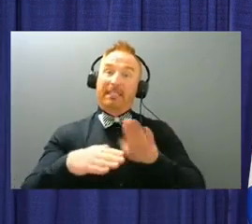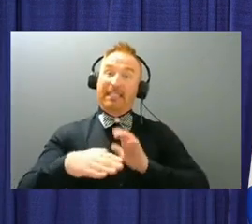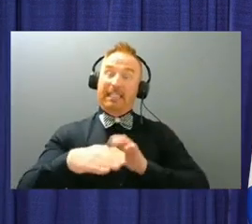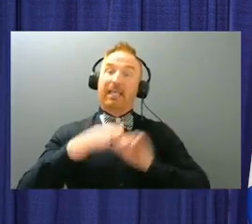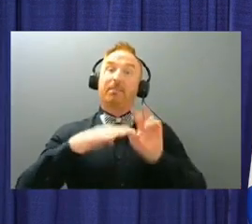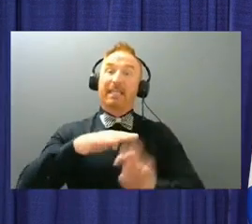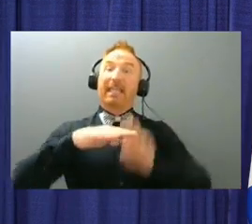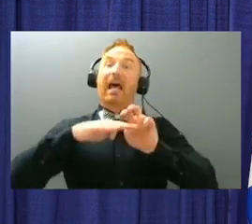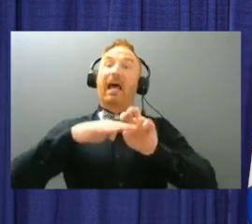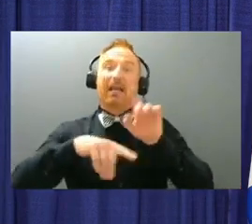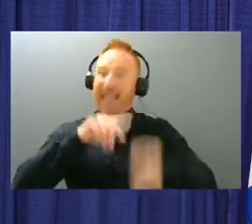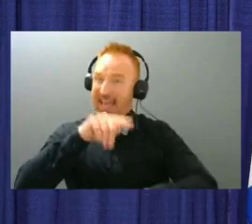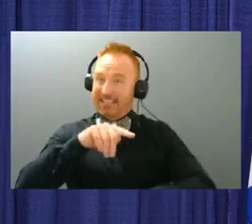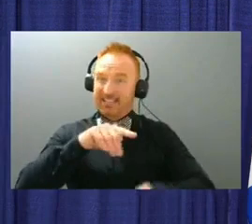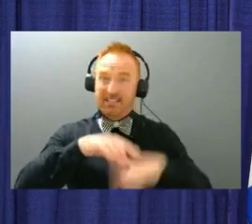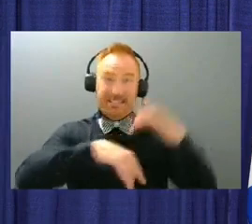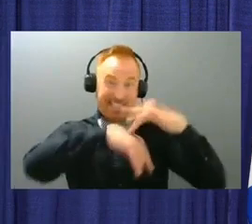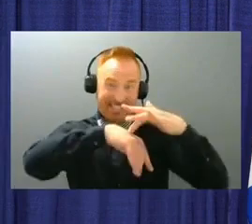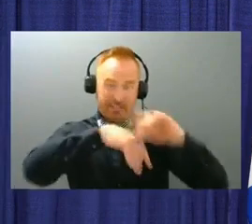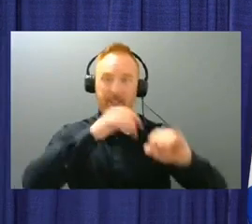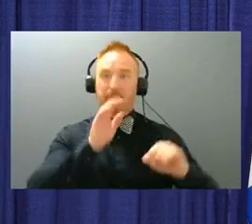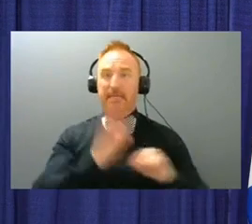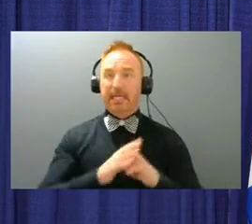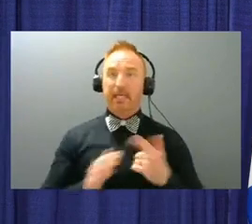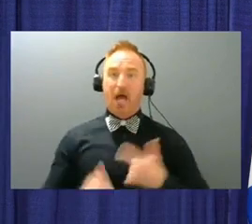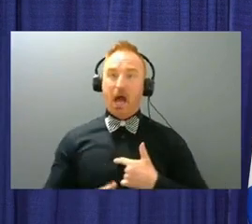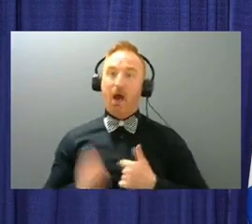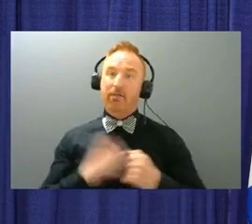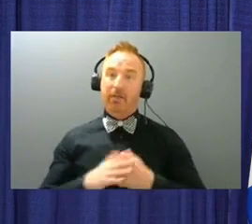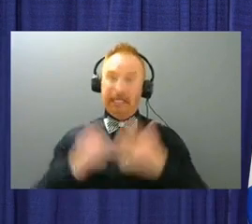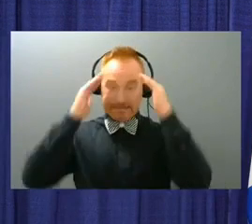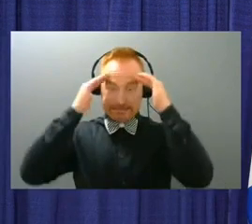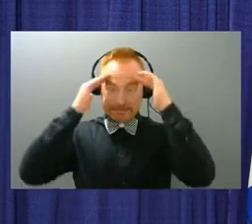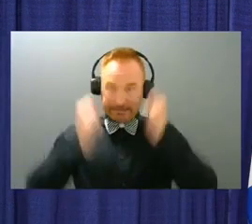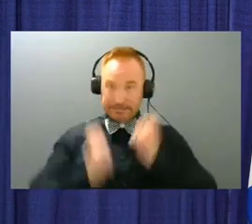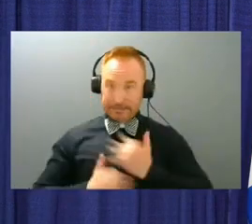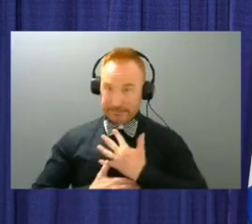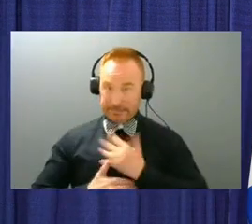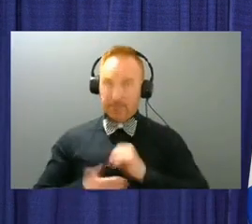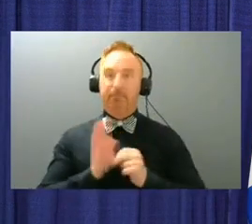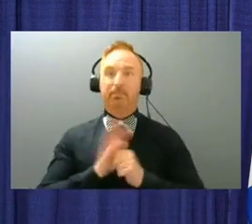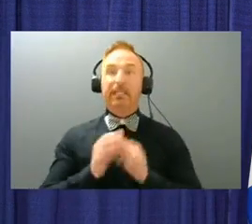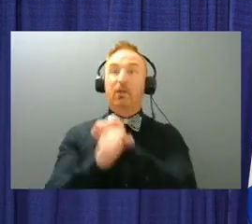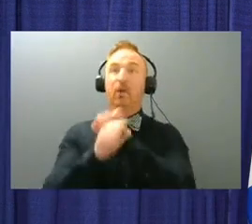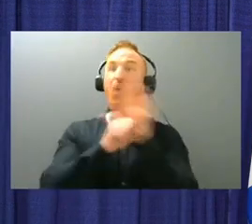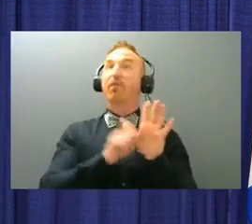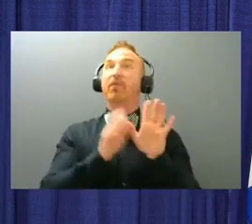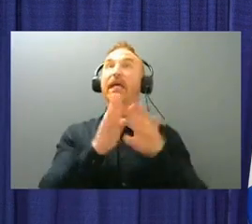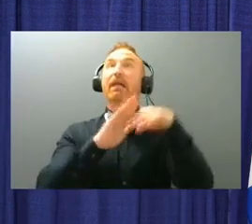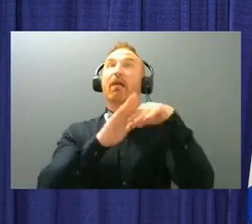and letting fear rule our lives is not going to keep COVID-19 at bay.